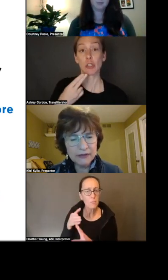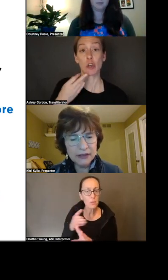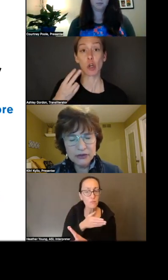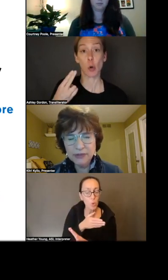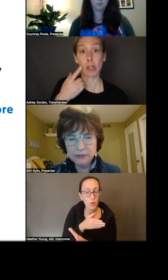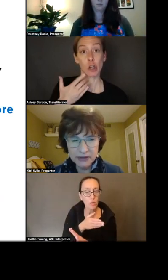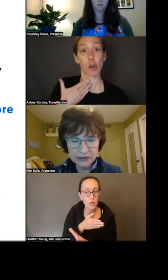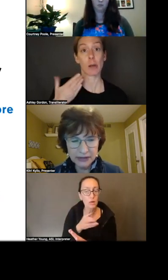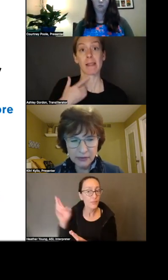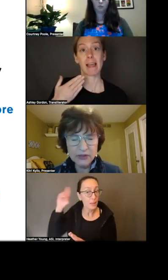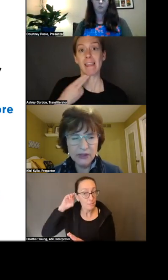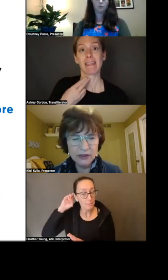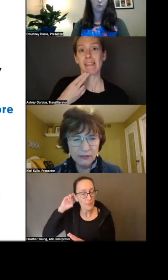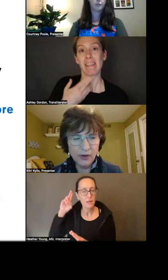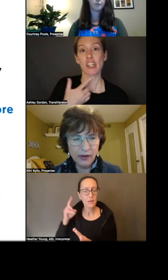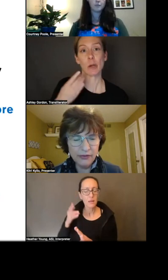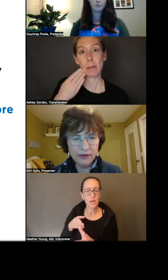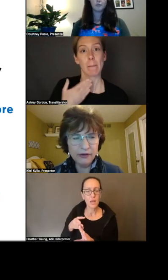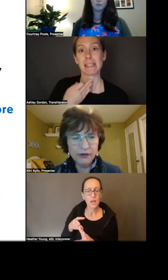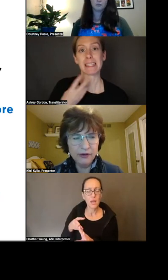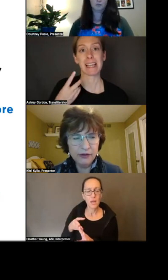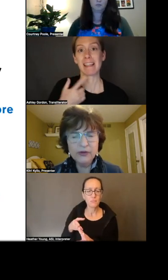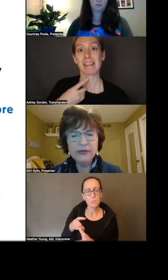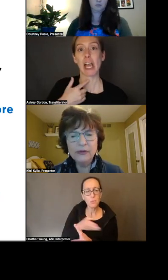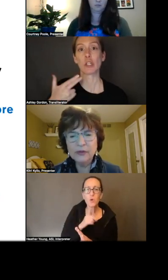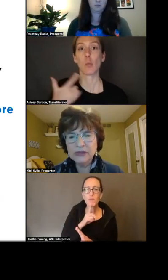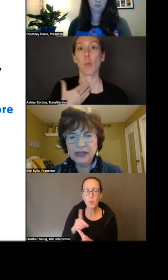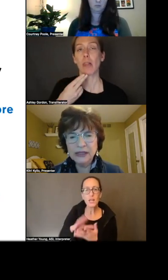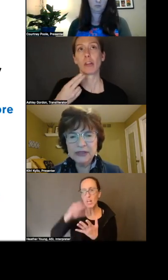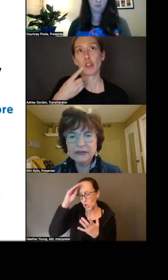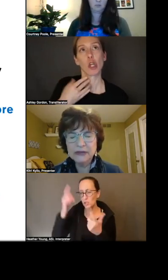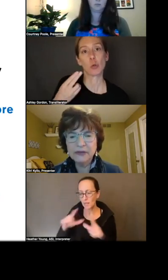they shouldn't be missing language during those times, so.